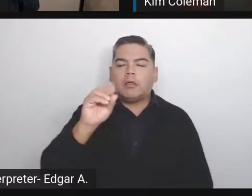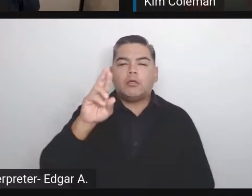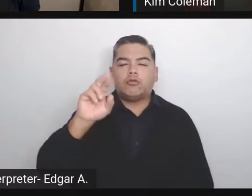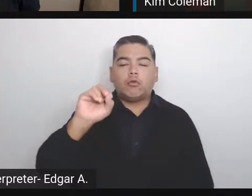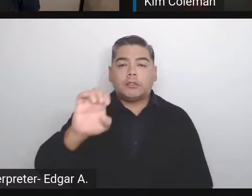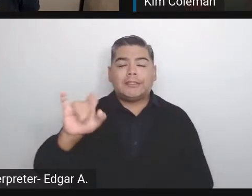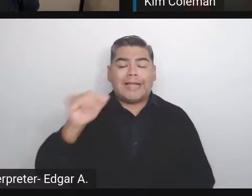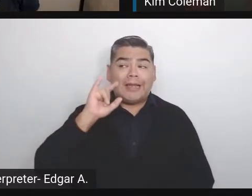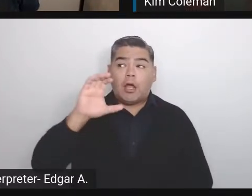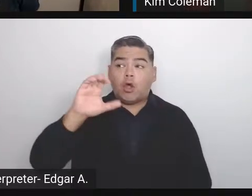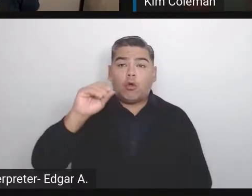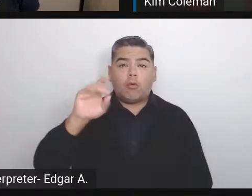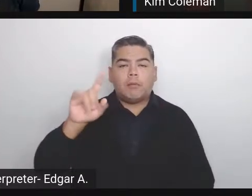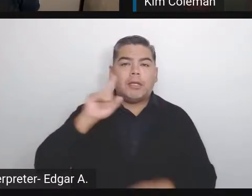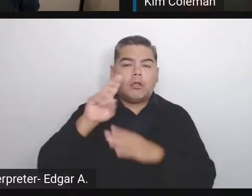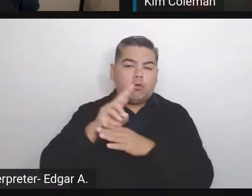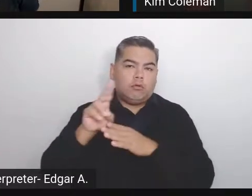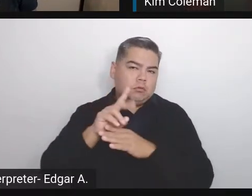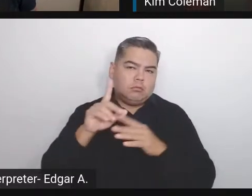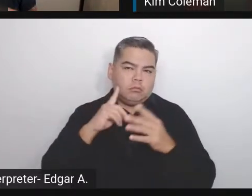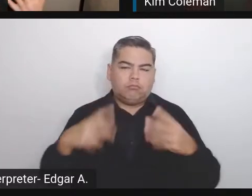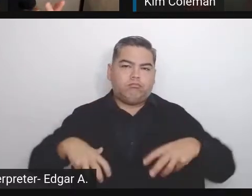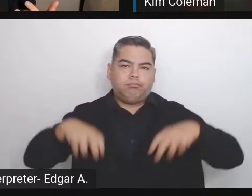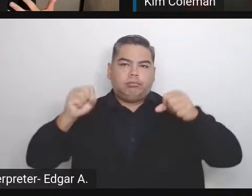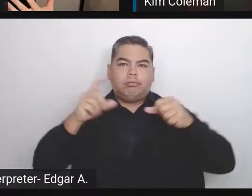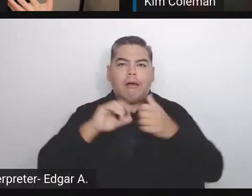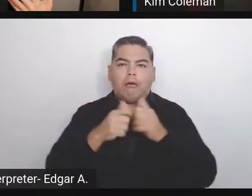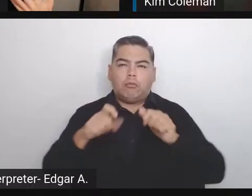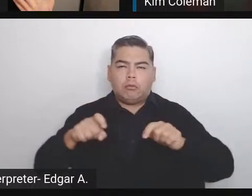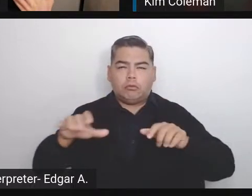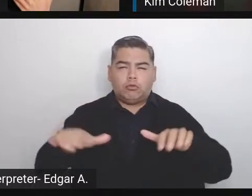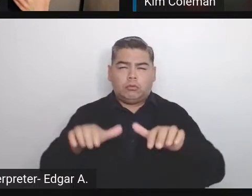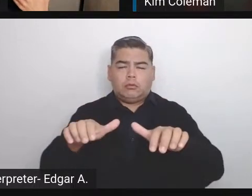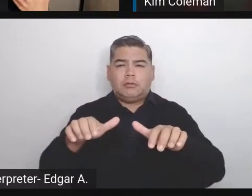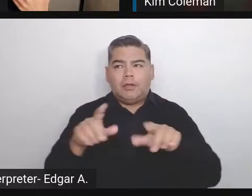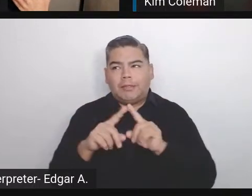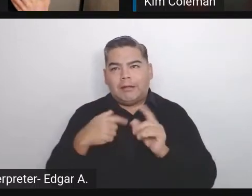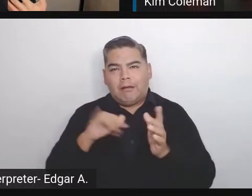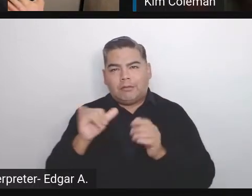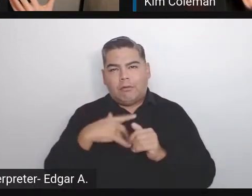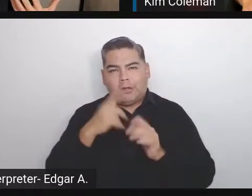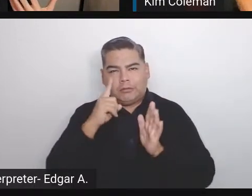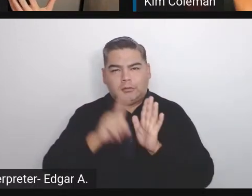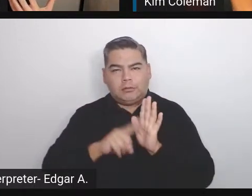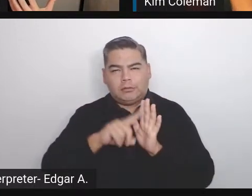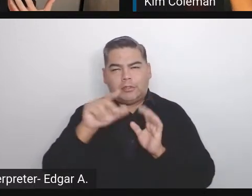copilot about open source code if it is used in a way that it should be used for their many things. AI change so me things